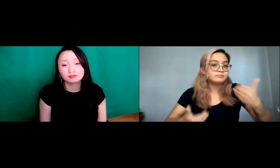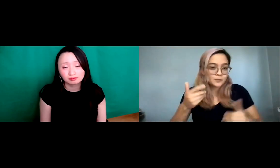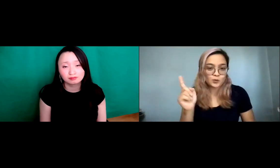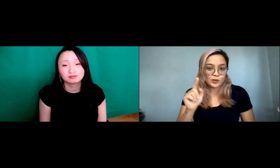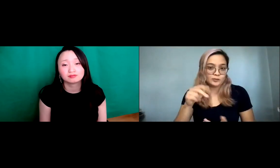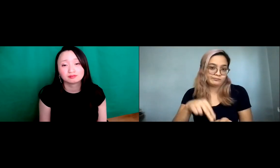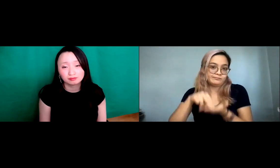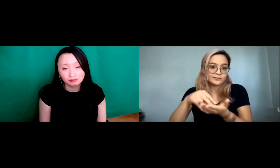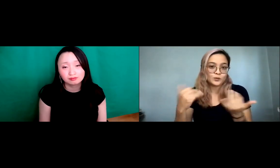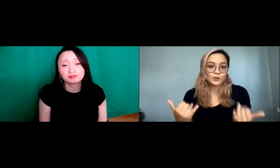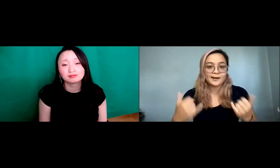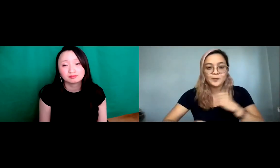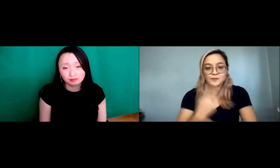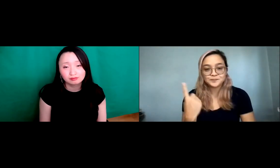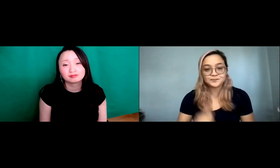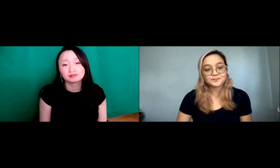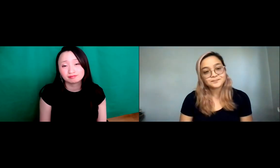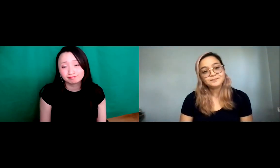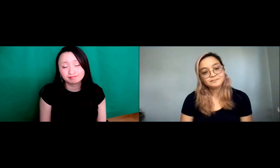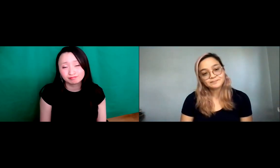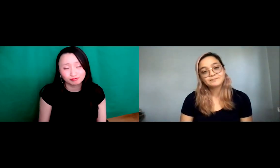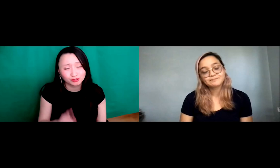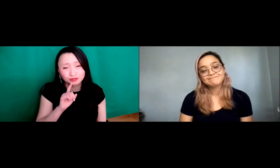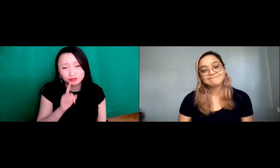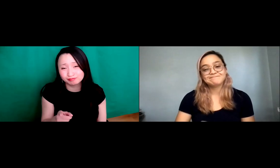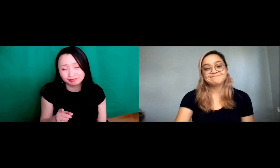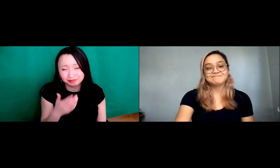one another and so that way we can be confident and be proud of where